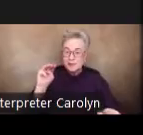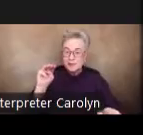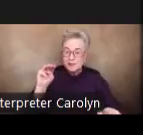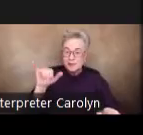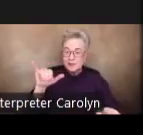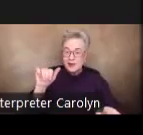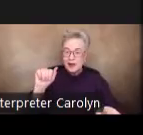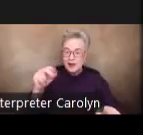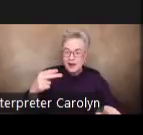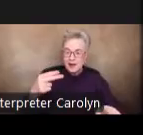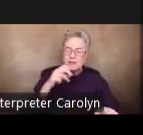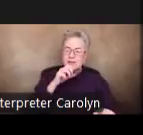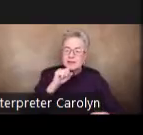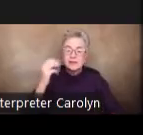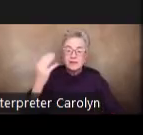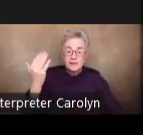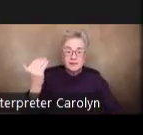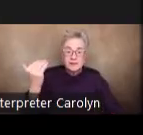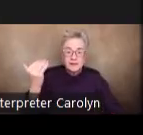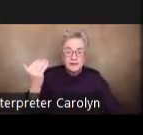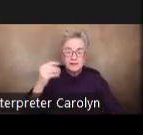old, and her parents are concerned, because she has lots